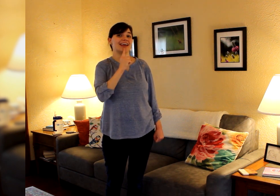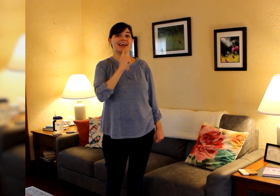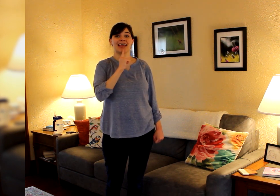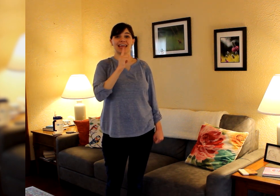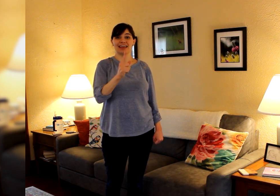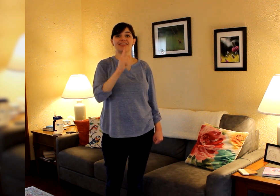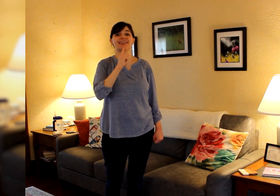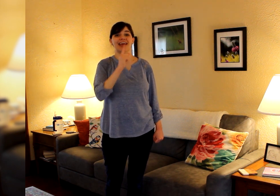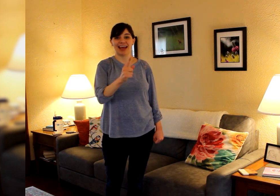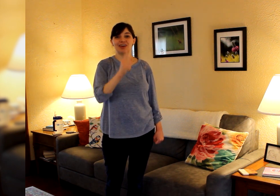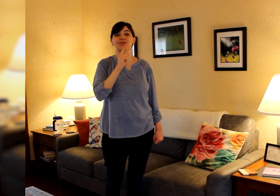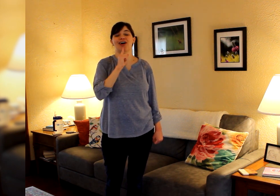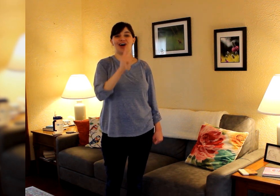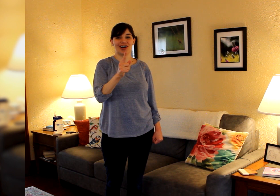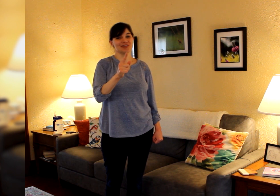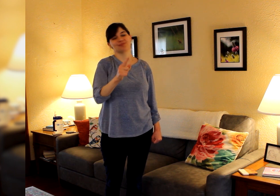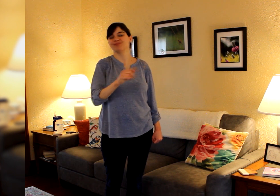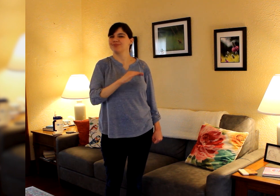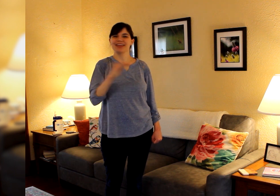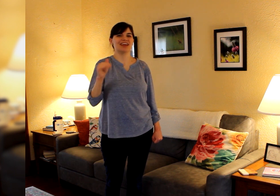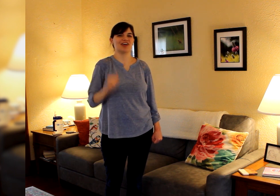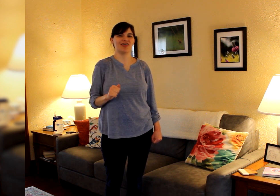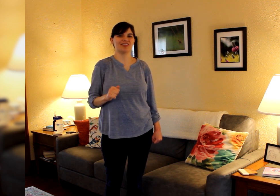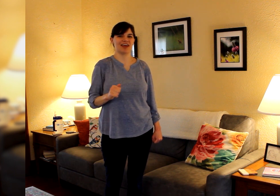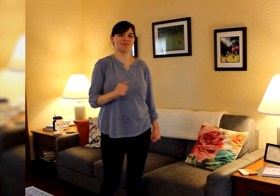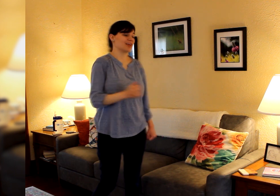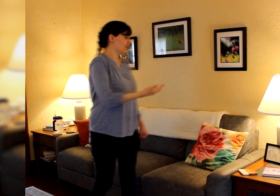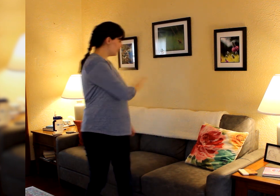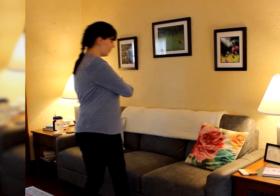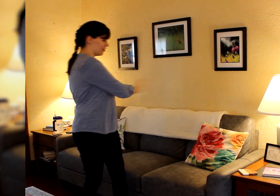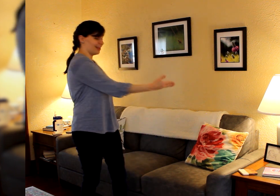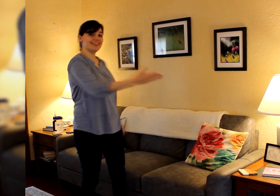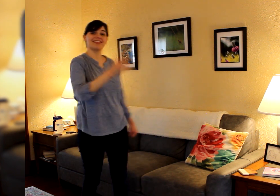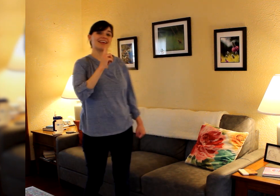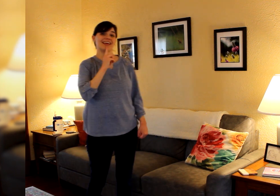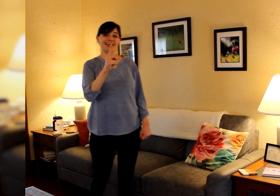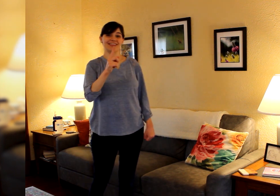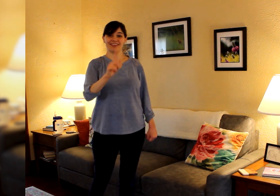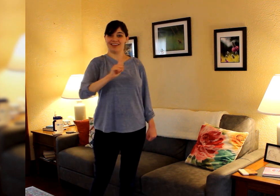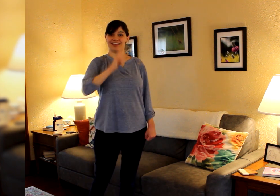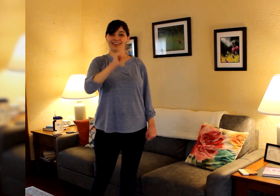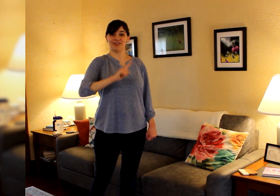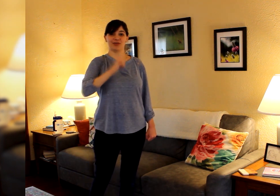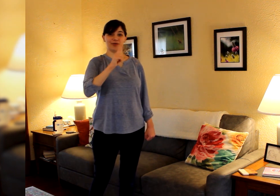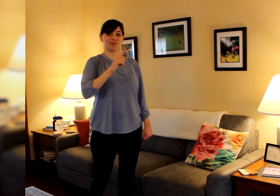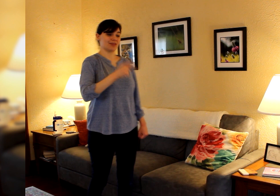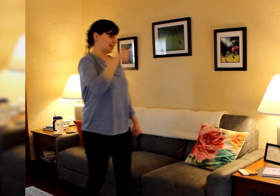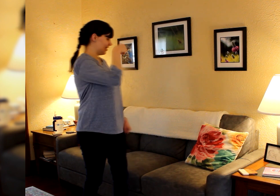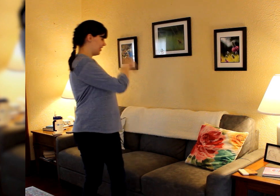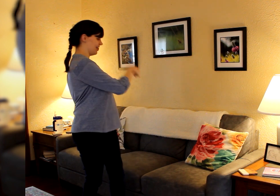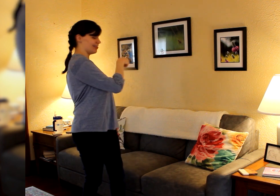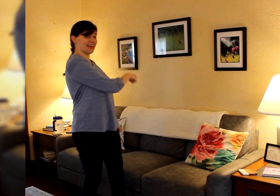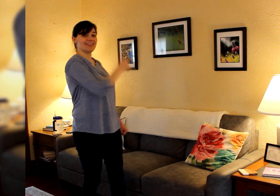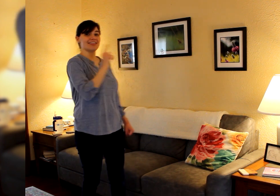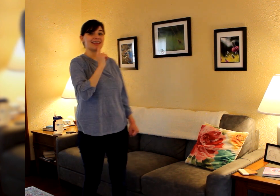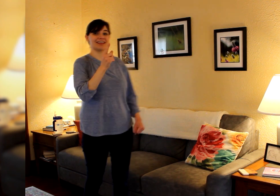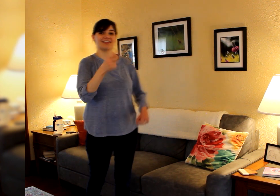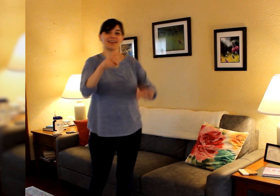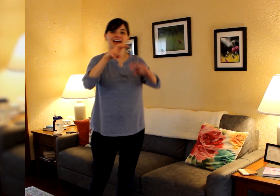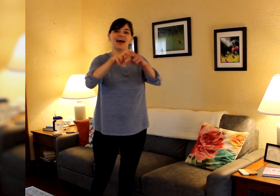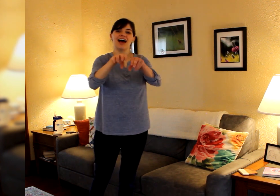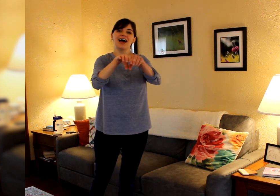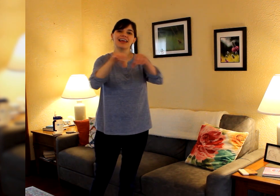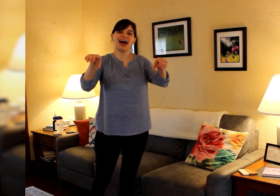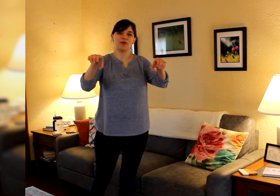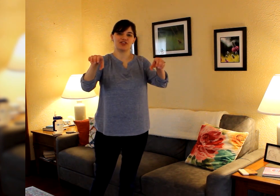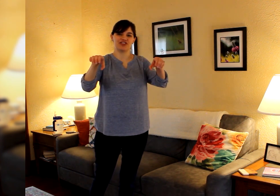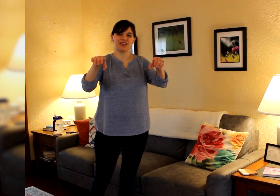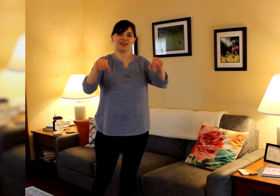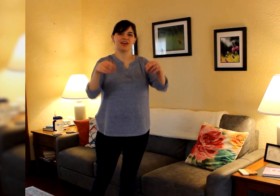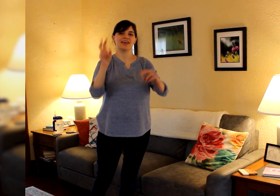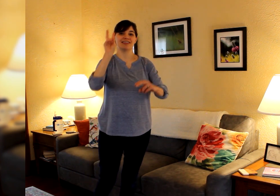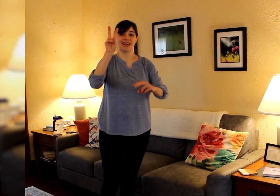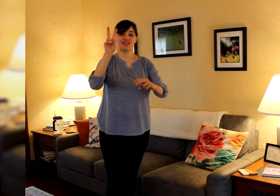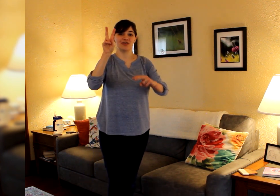is, am, are, it's all the same. So this is the living room. This is a couch. Take two